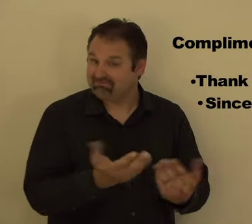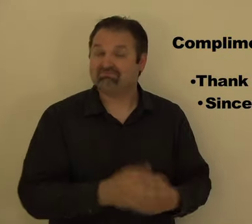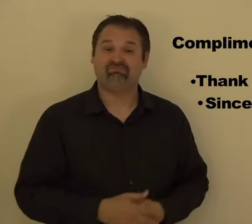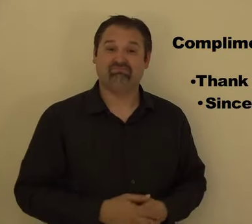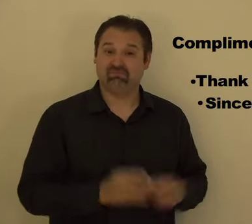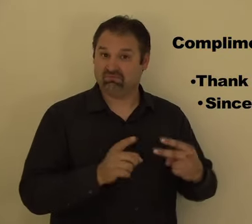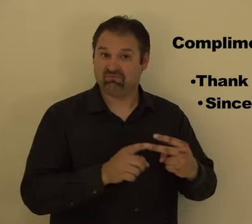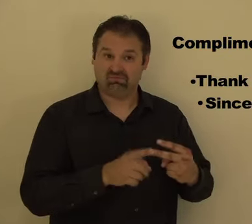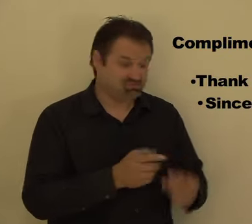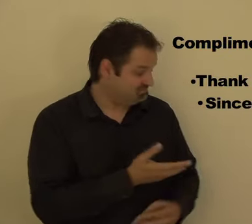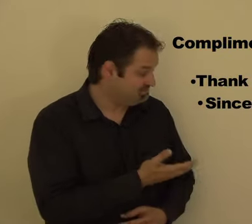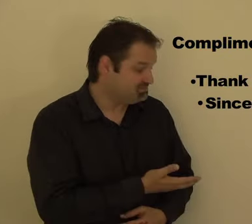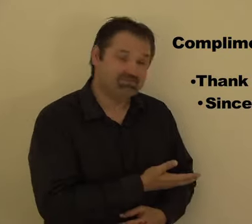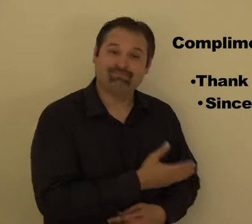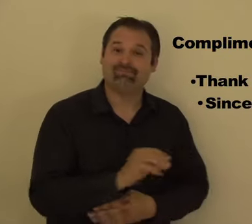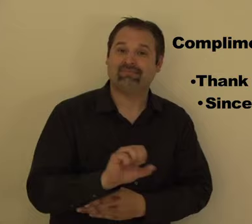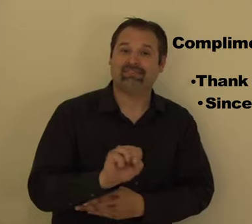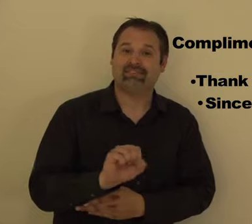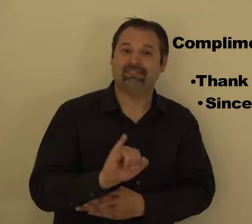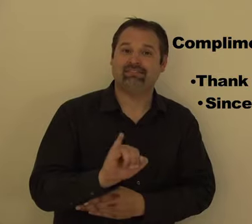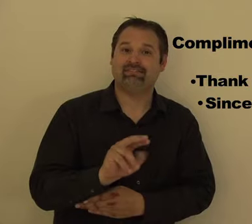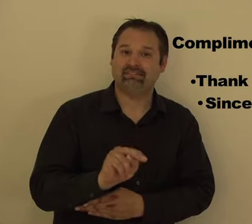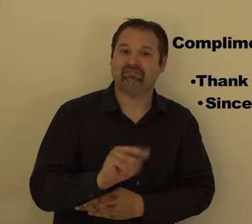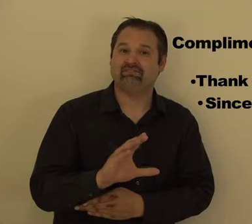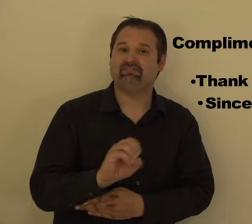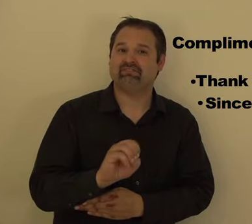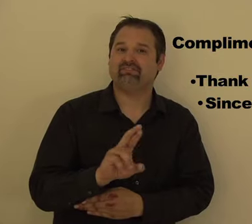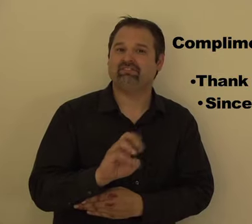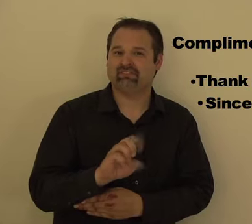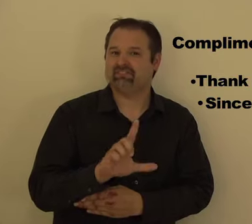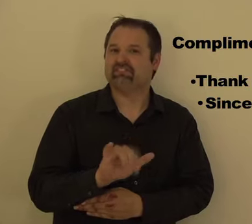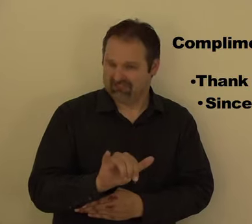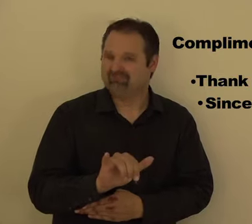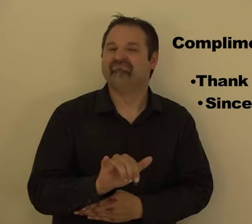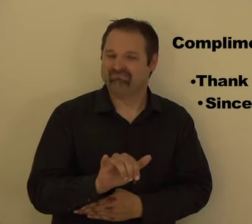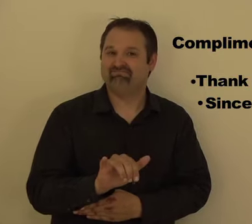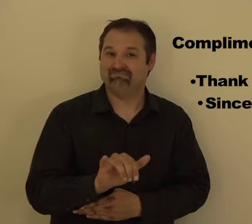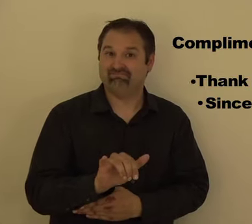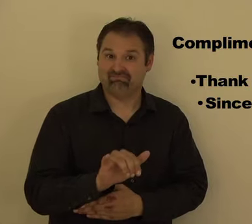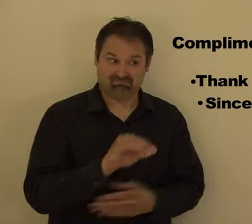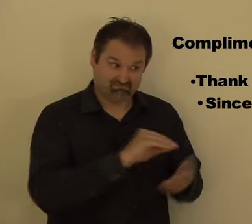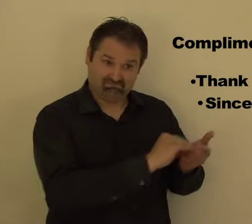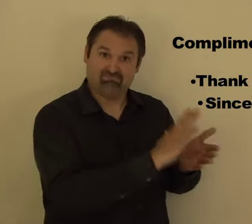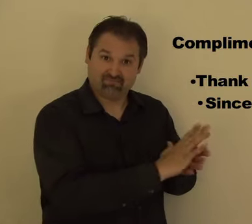Then you sign your email messages with your name.